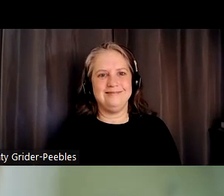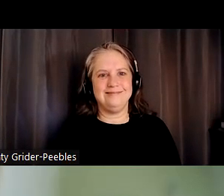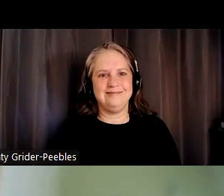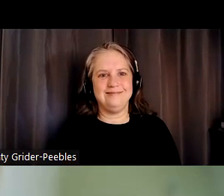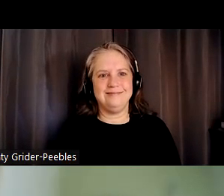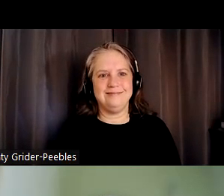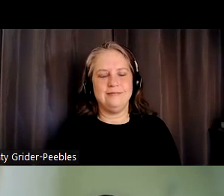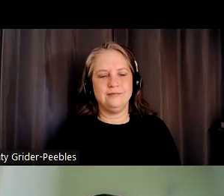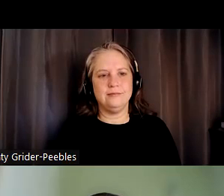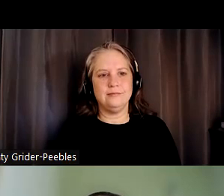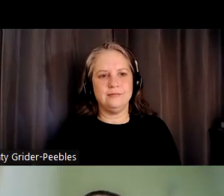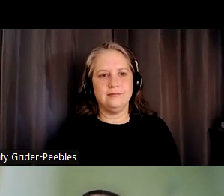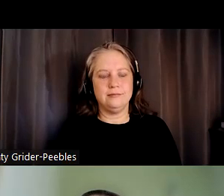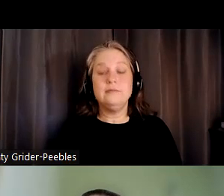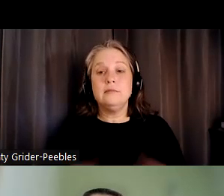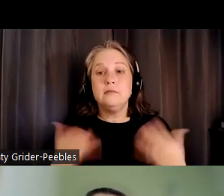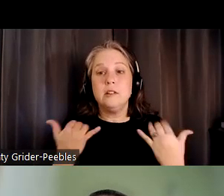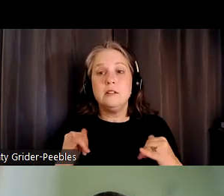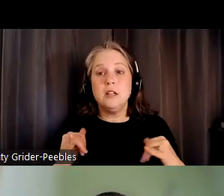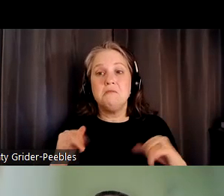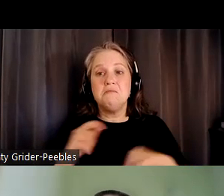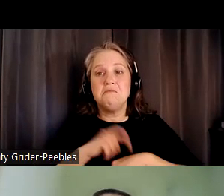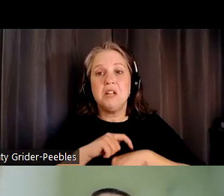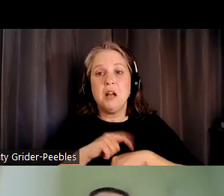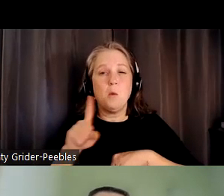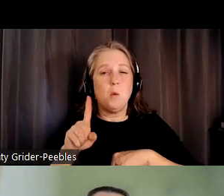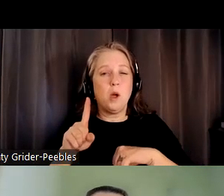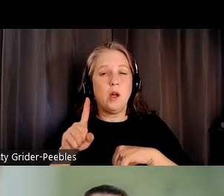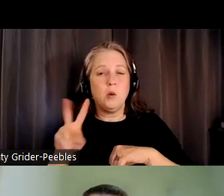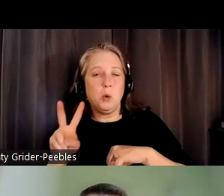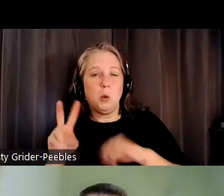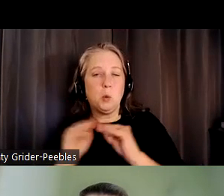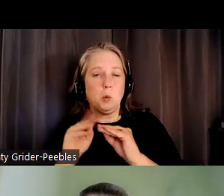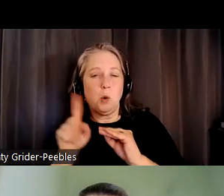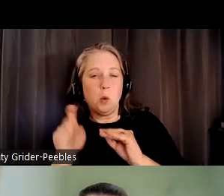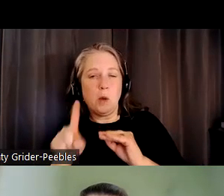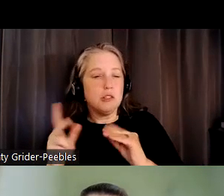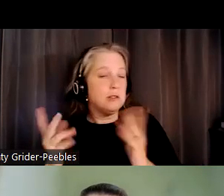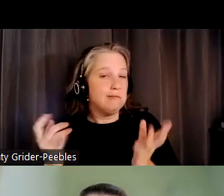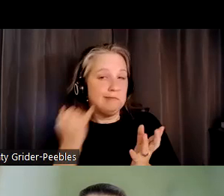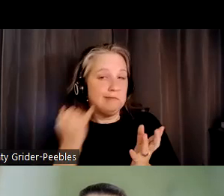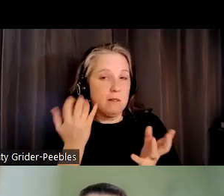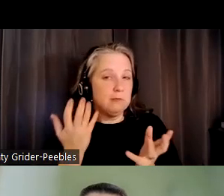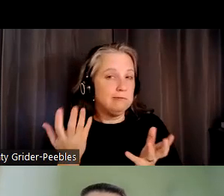We still have time for maybe one or two more questions if you haven't